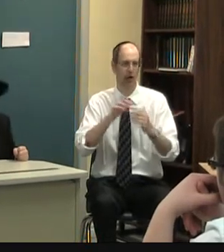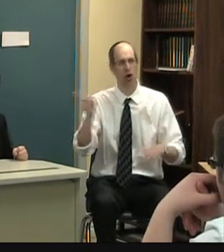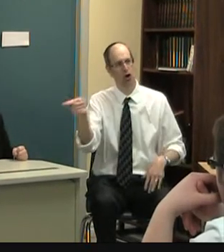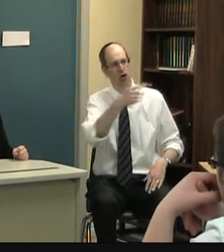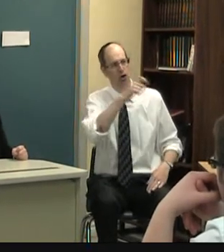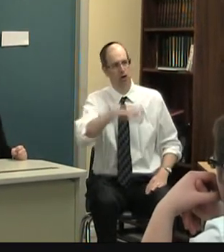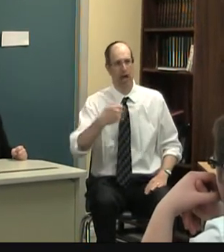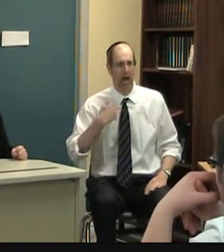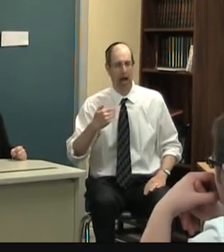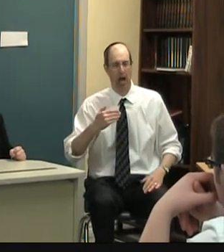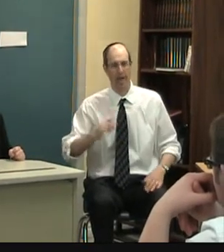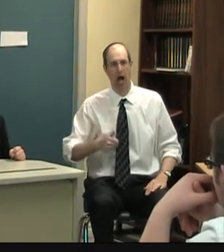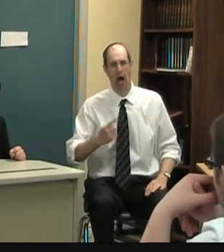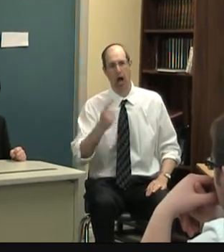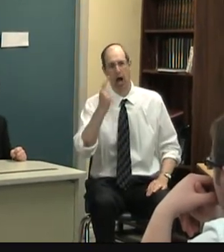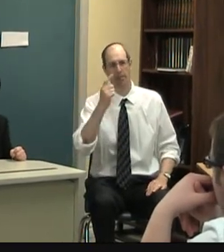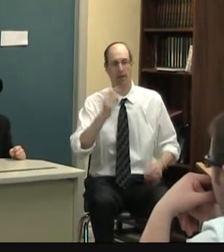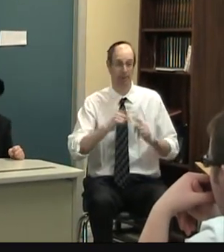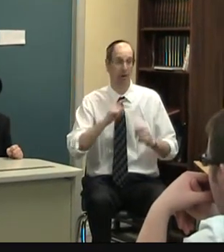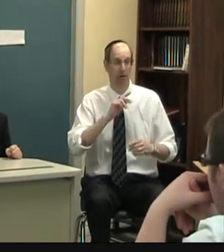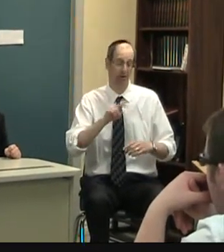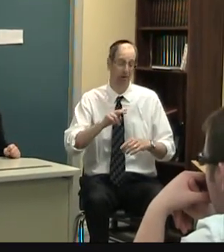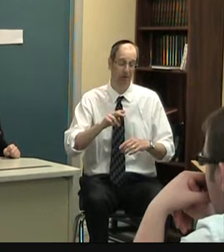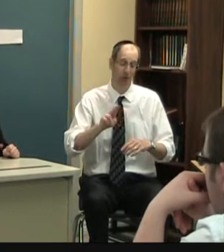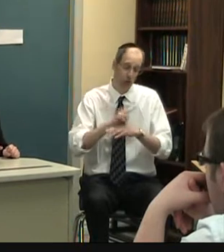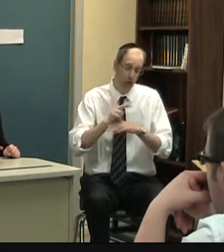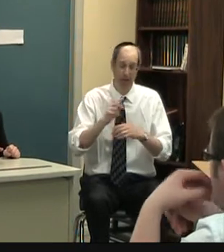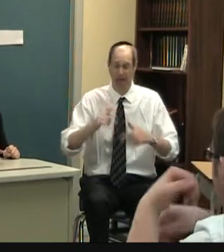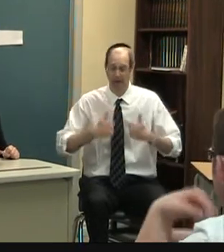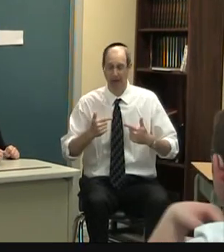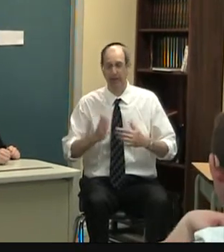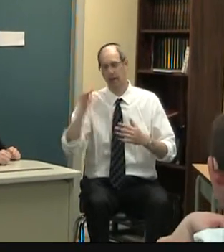but in most lives they were ups and downs and ups and downs backwards and forwards and